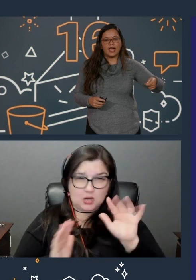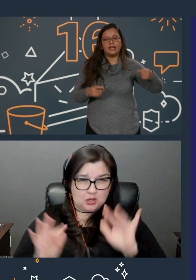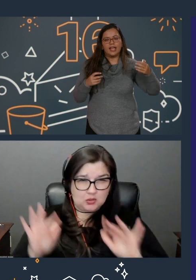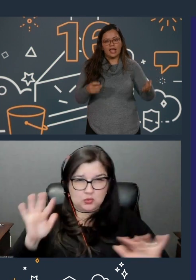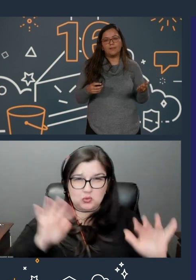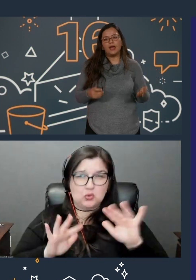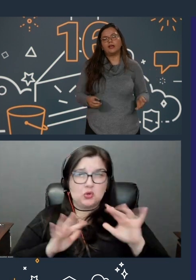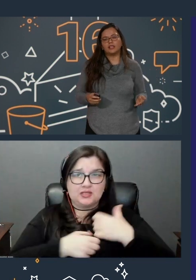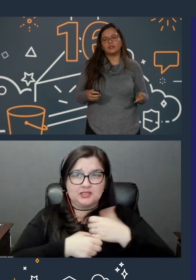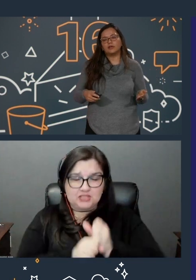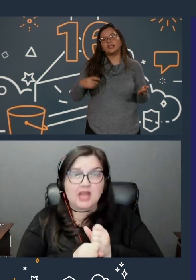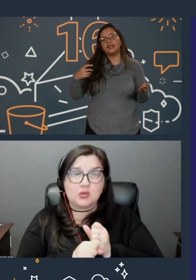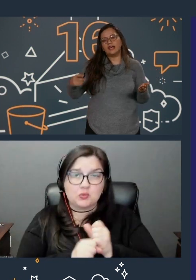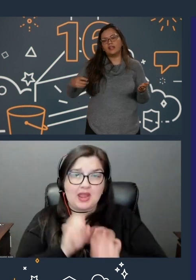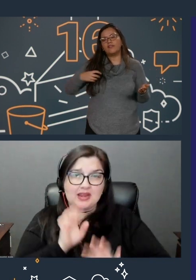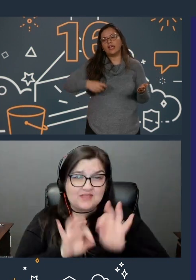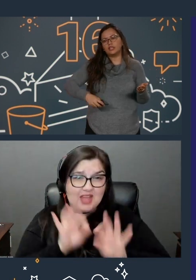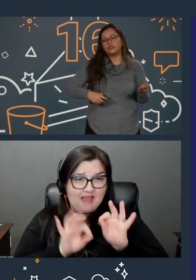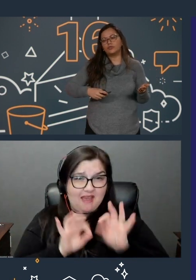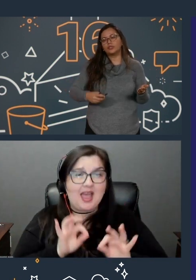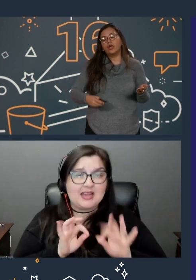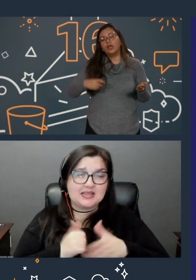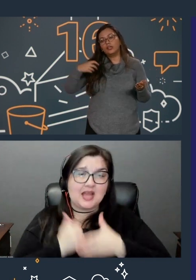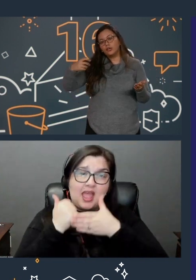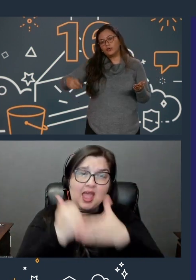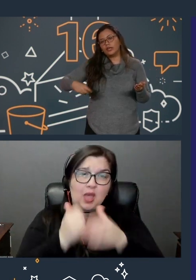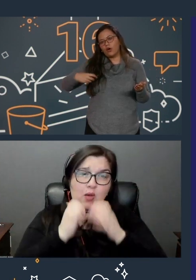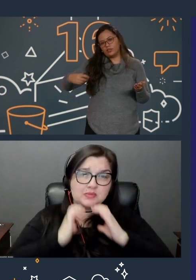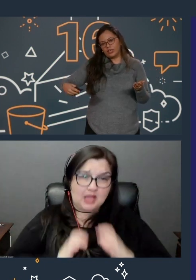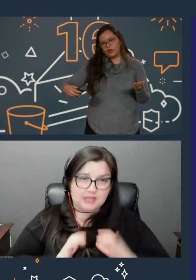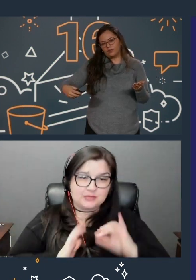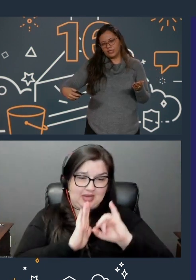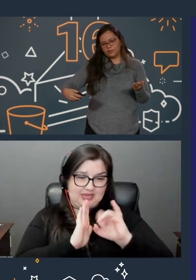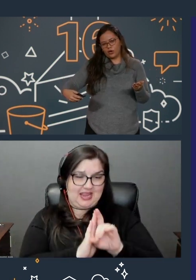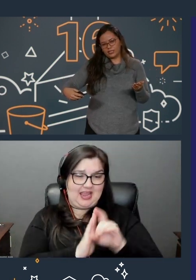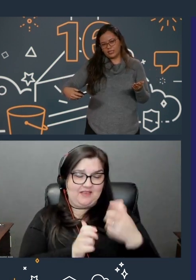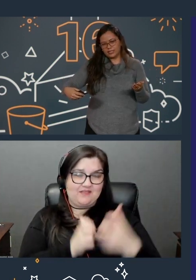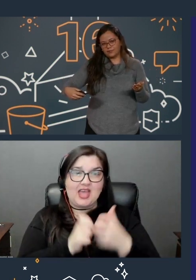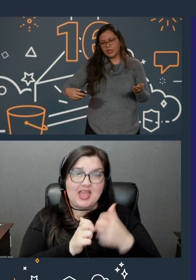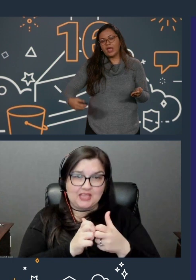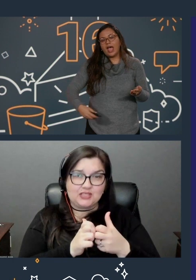that help our customers identify issues during ordering of these policies.